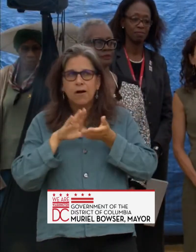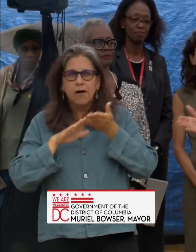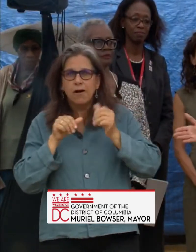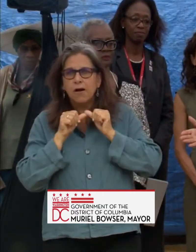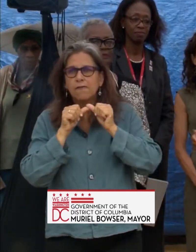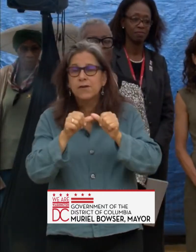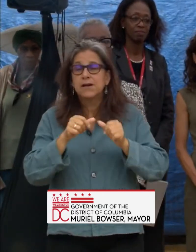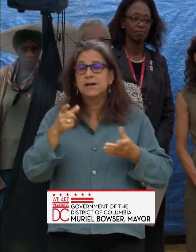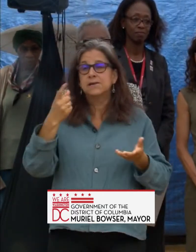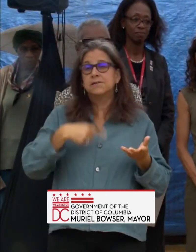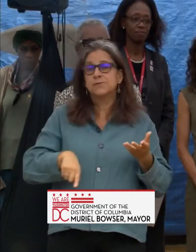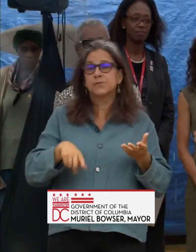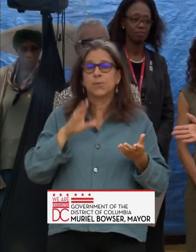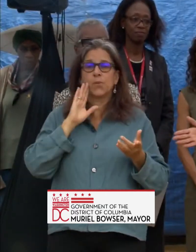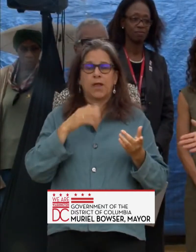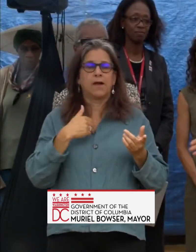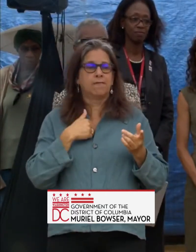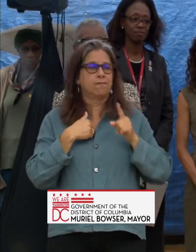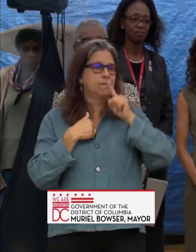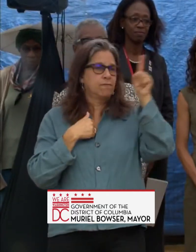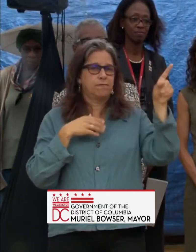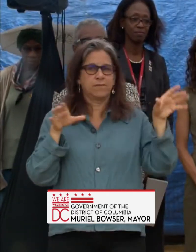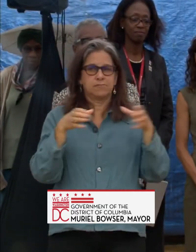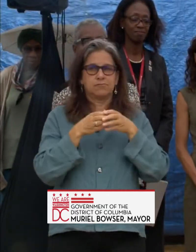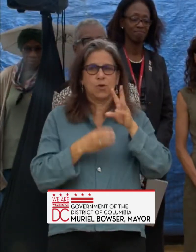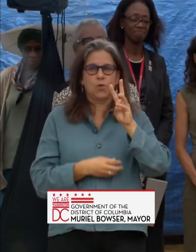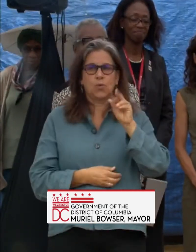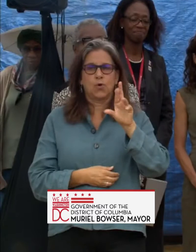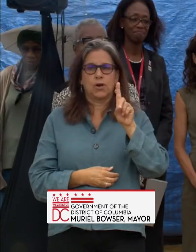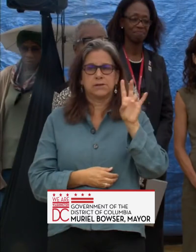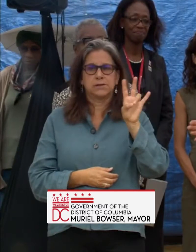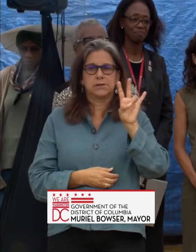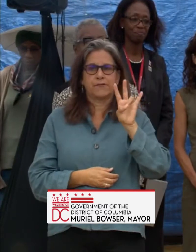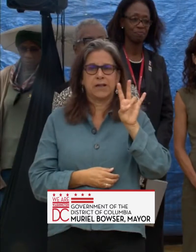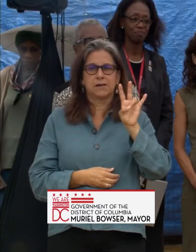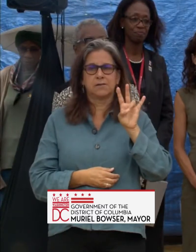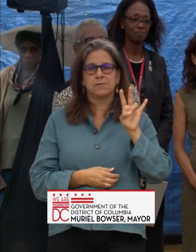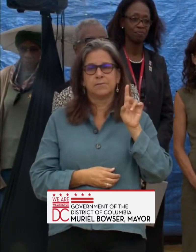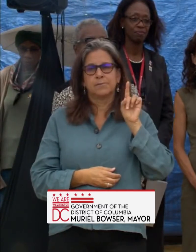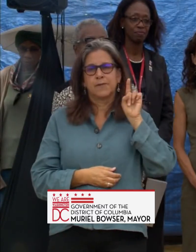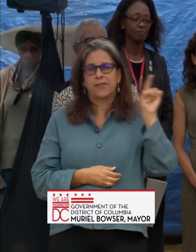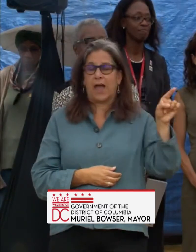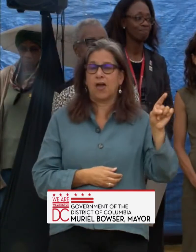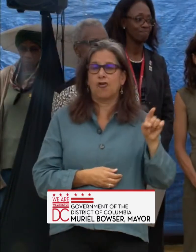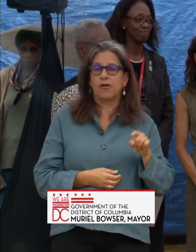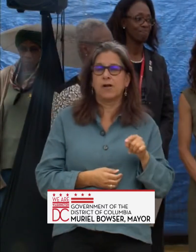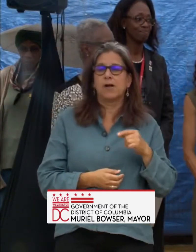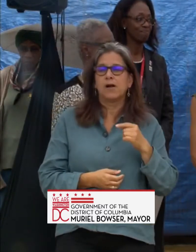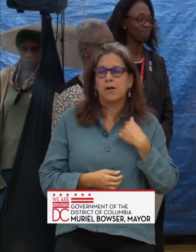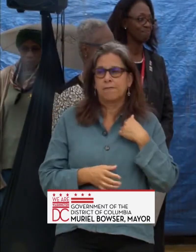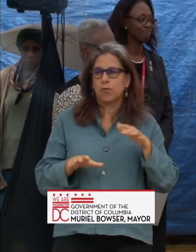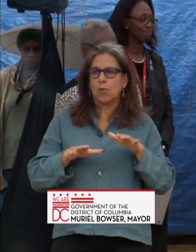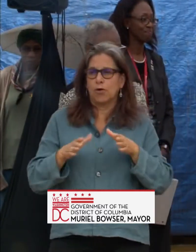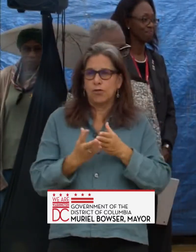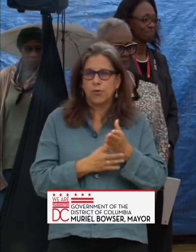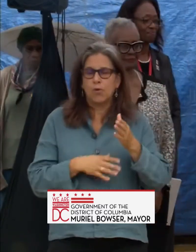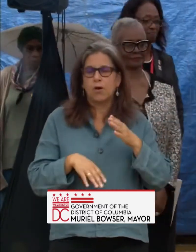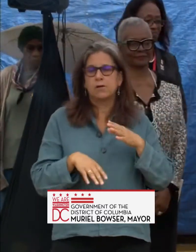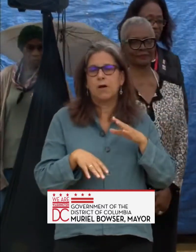WARD 7 DOING A COMMUNITY WALK NEAR OUR NEW FACILITY THERE. AND ALSO IN WARD 8. THANK YOU, MAYOR.